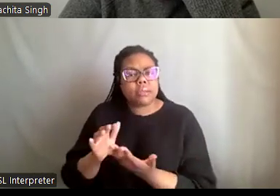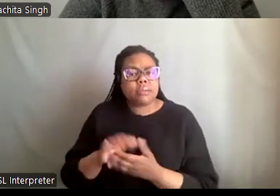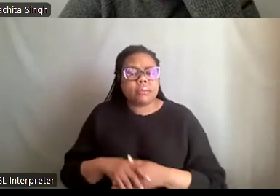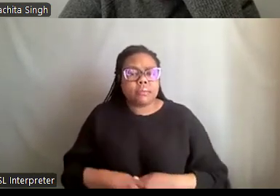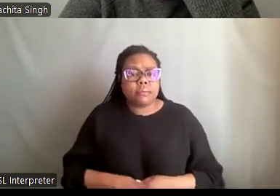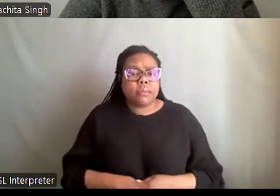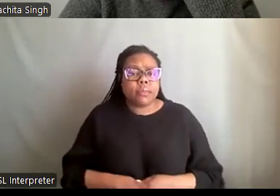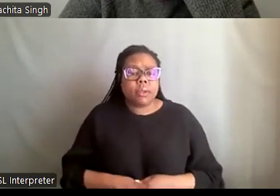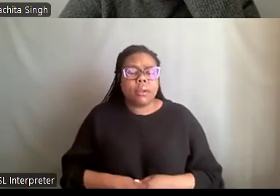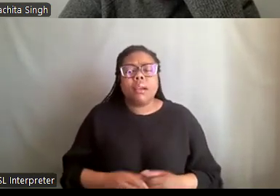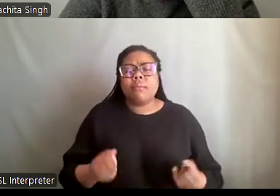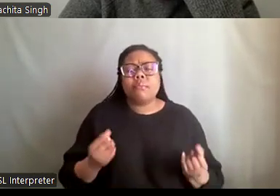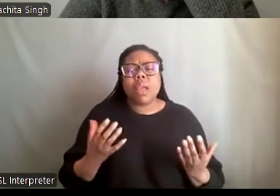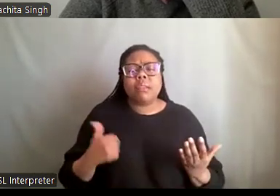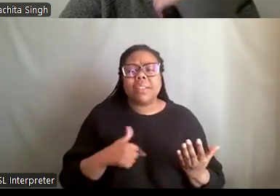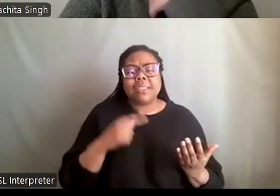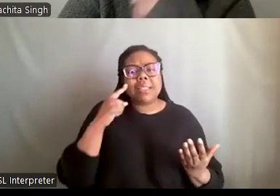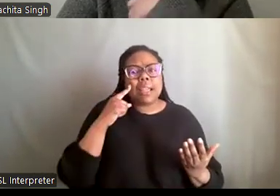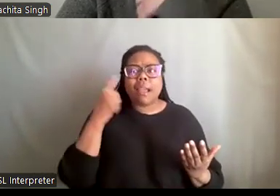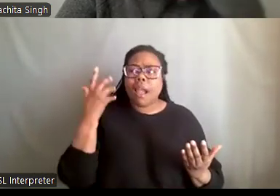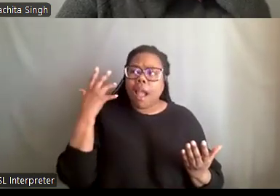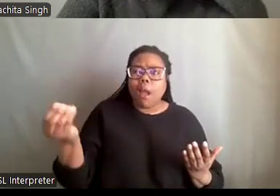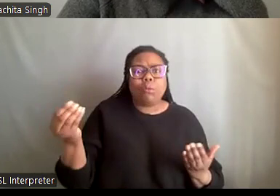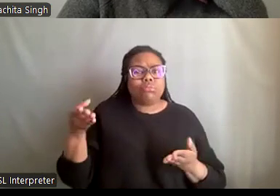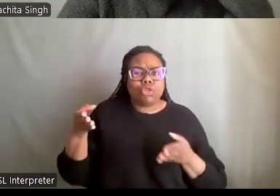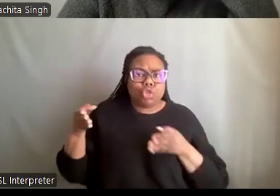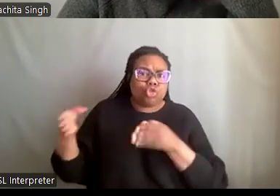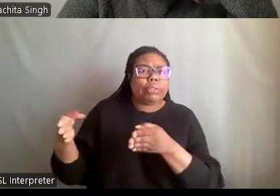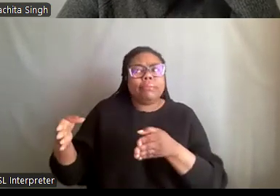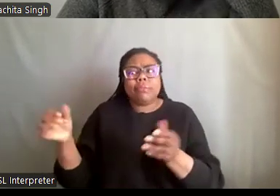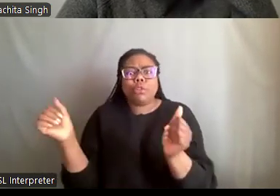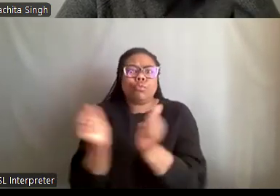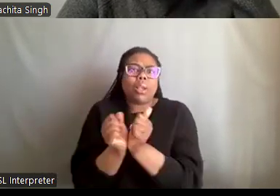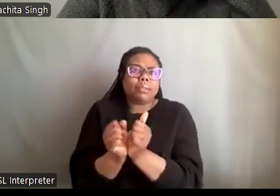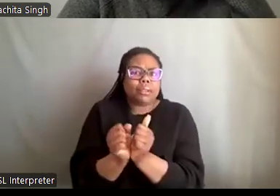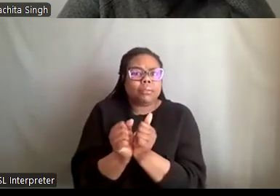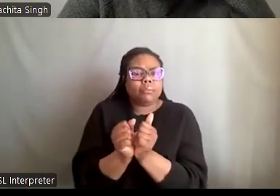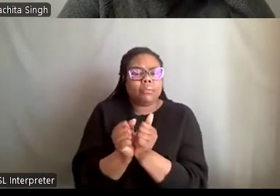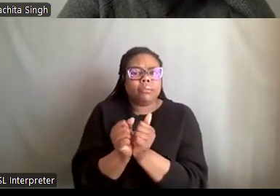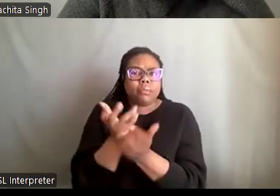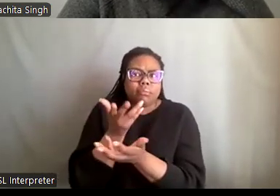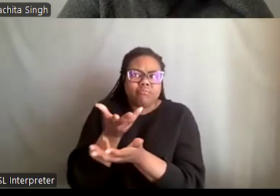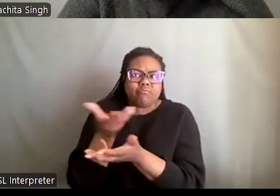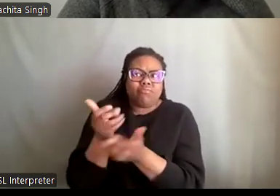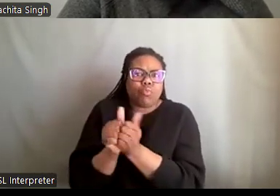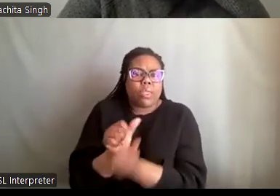There's so many ways of getting in the trenches. A lot of us think about as being out on the streets getting